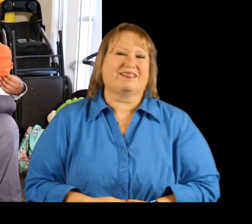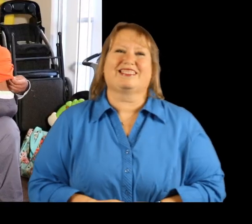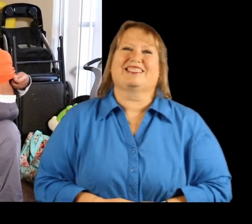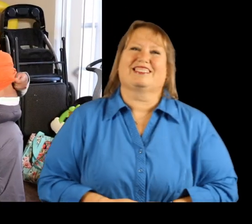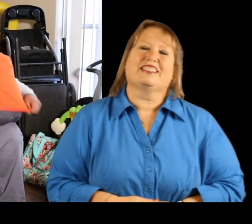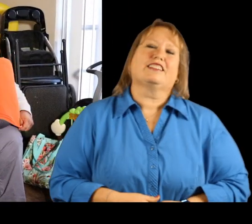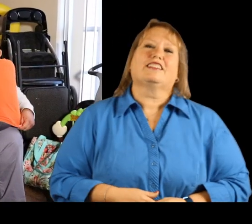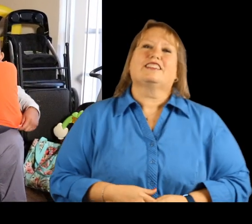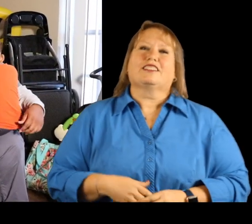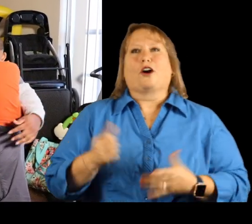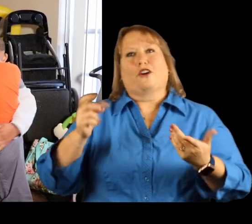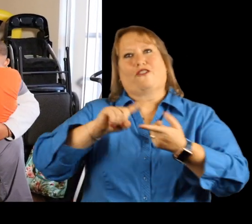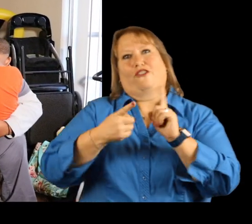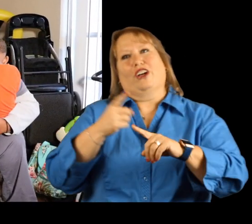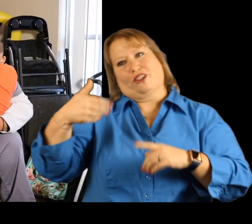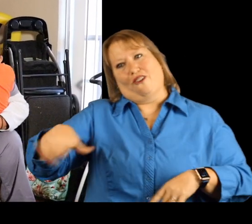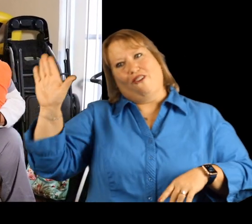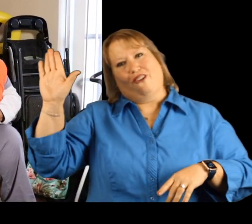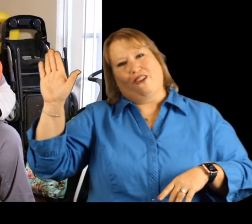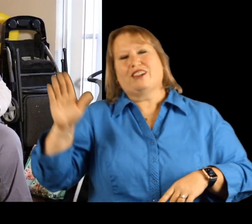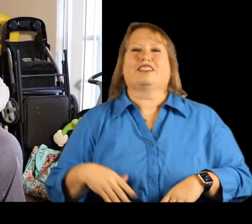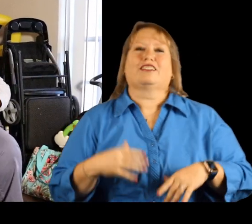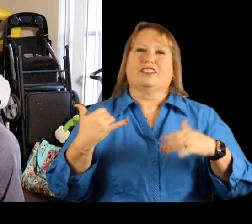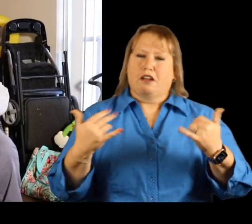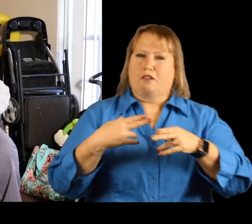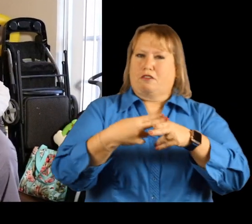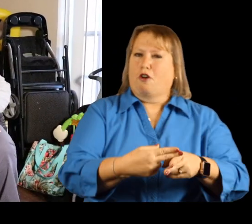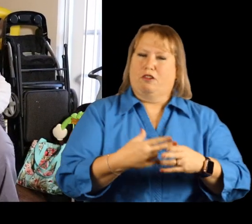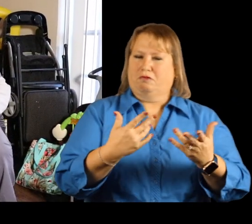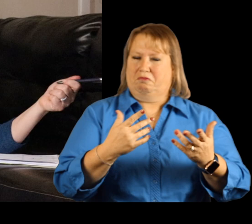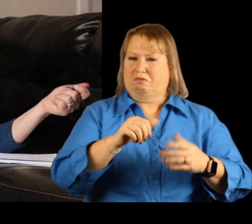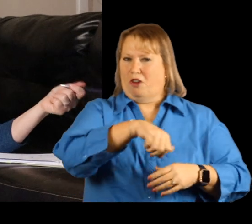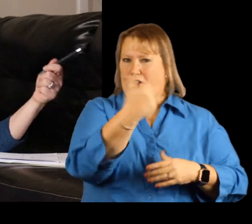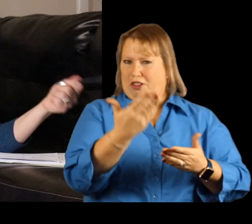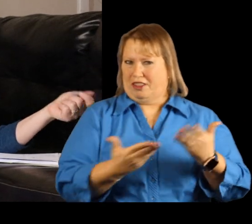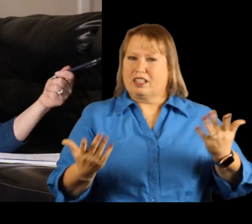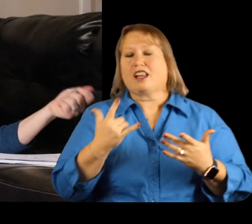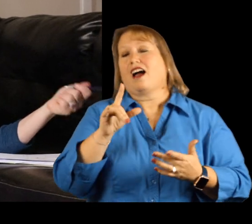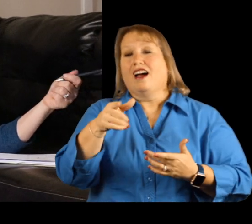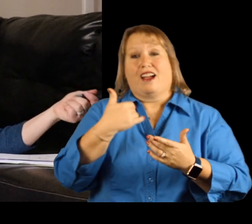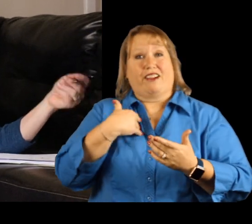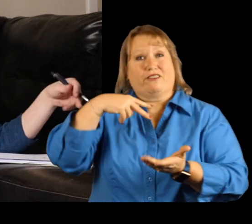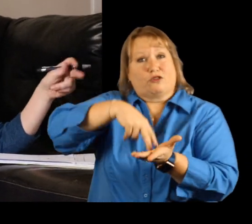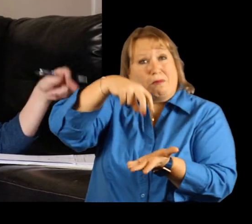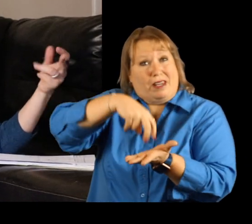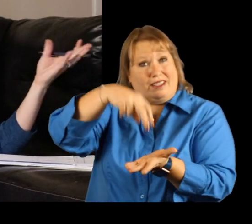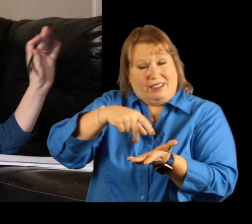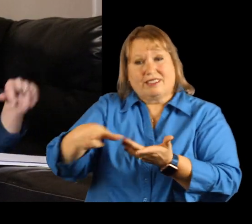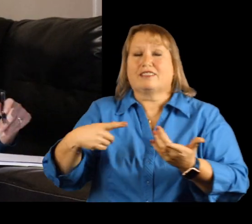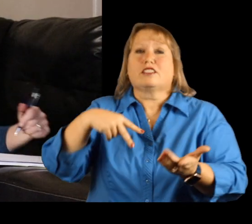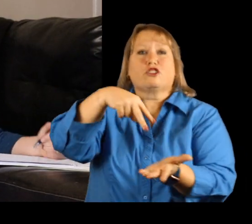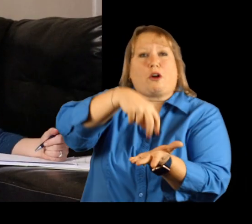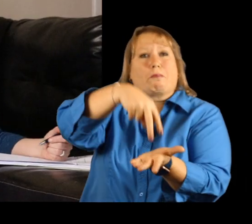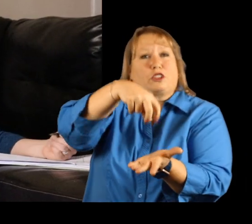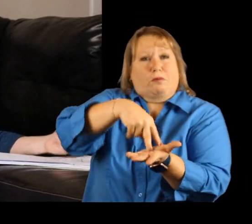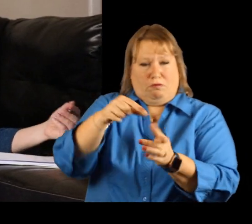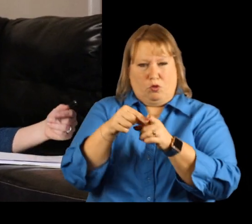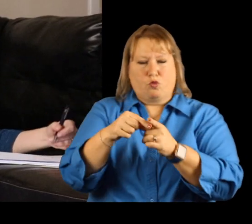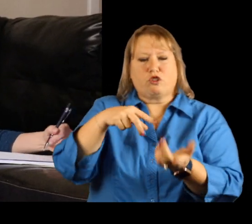He knew. So now we can brainstorm different names for object. We can call the trampoline-jump jump-jump.